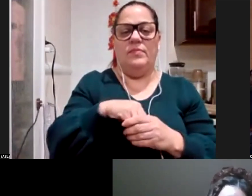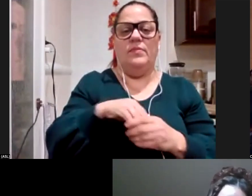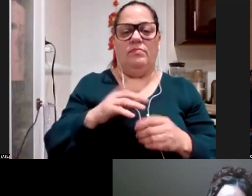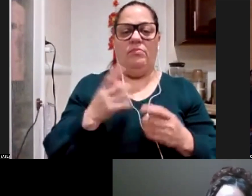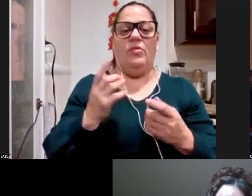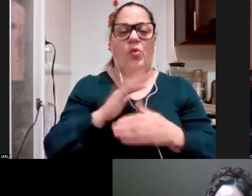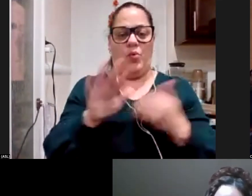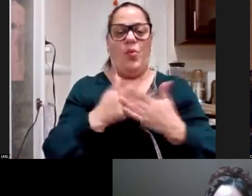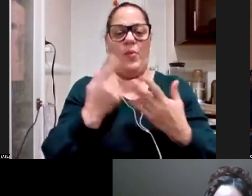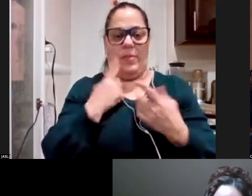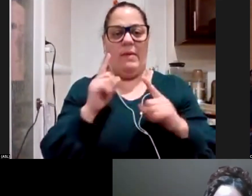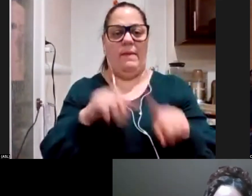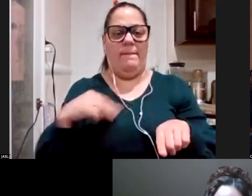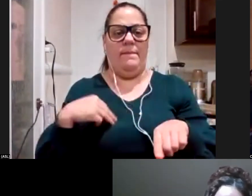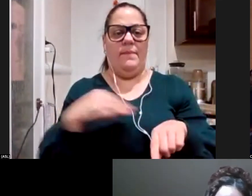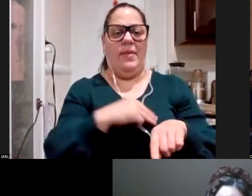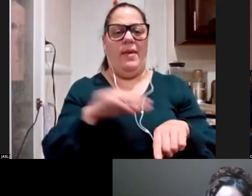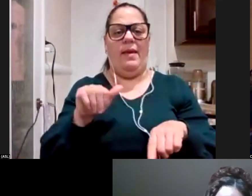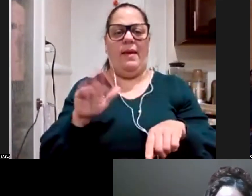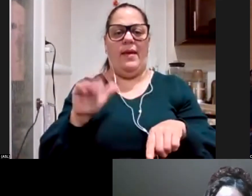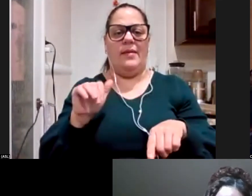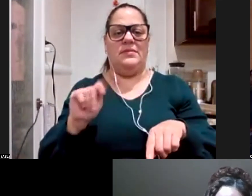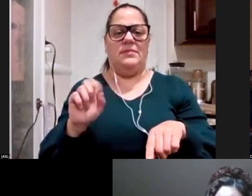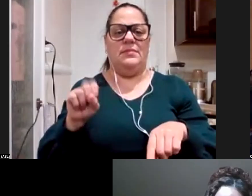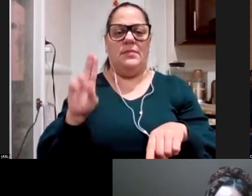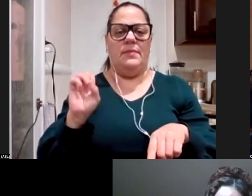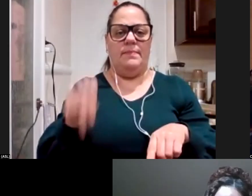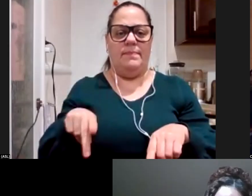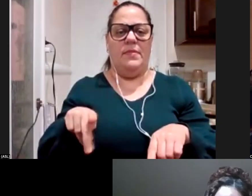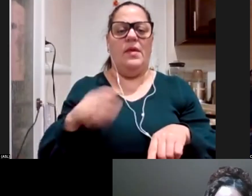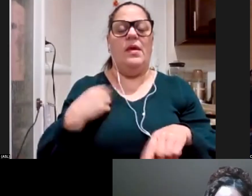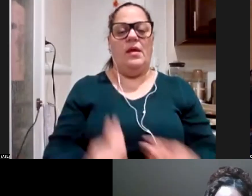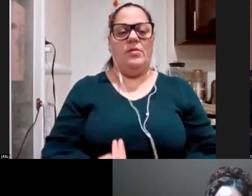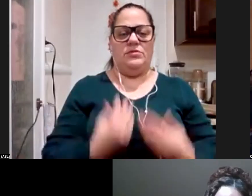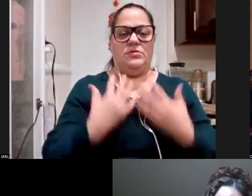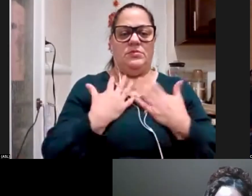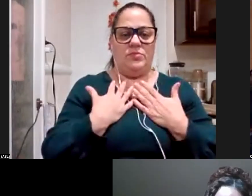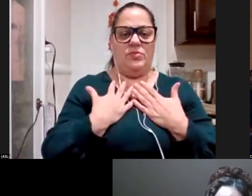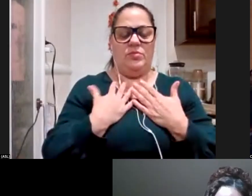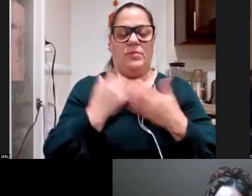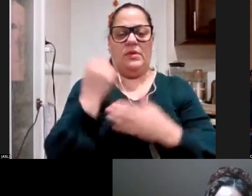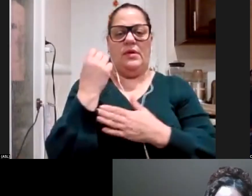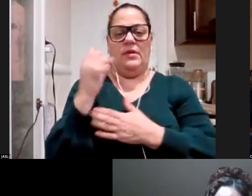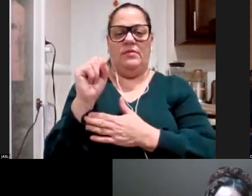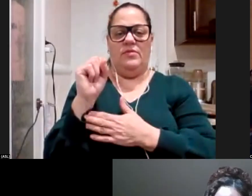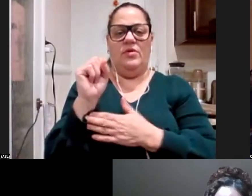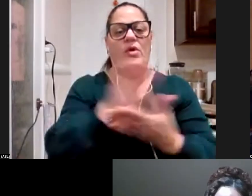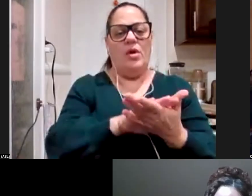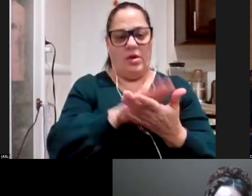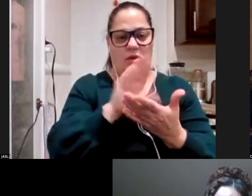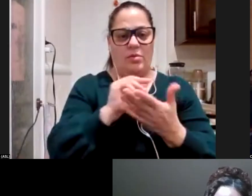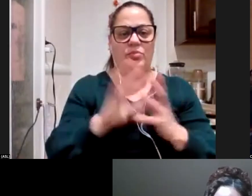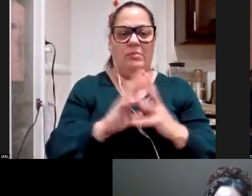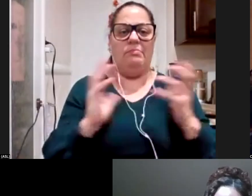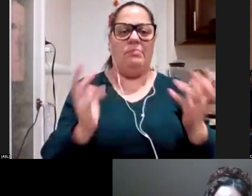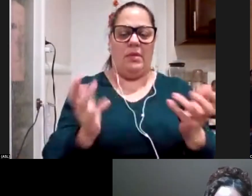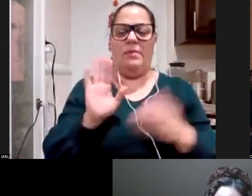members of ACT UP and um, I was inspired by their activism. I learned a lot about their tensions